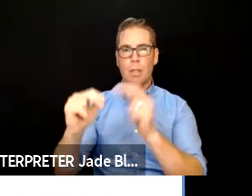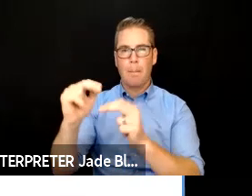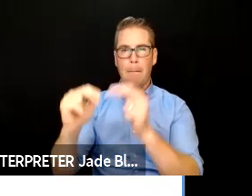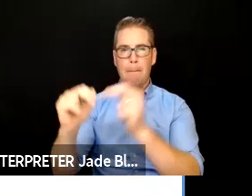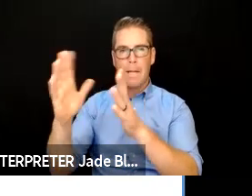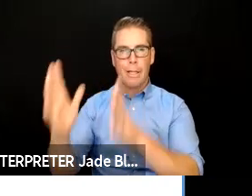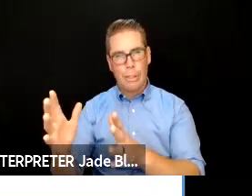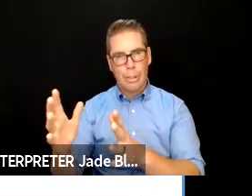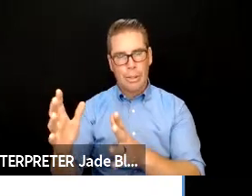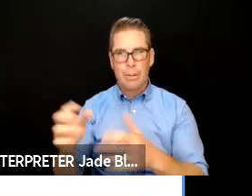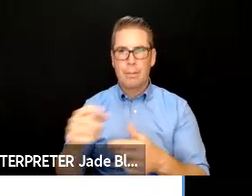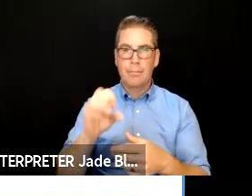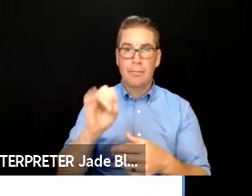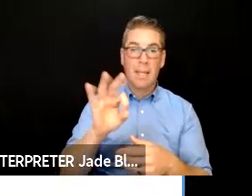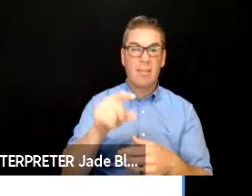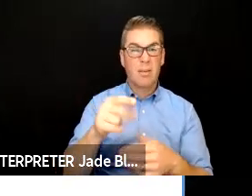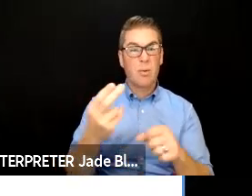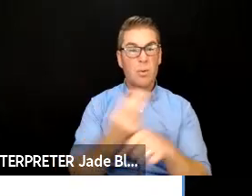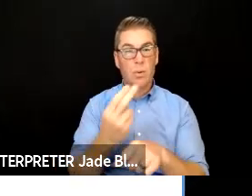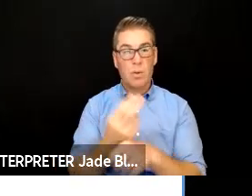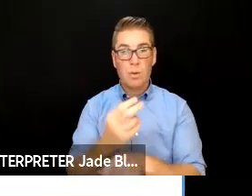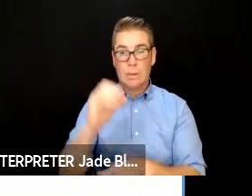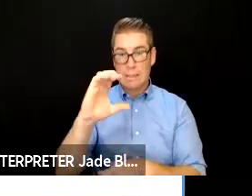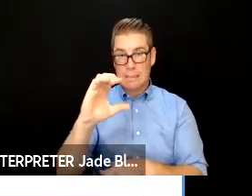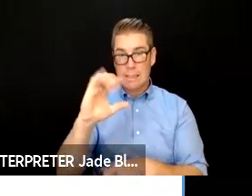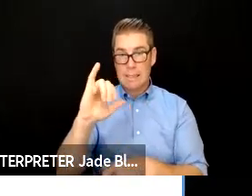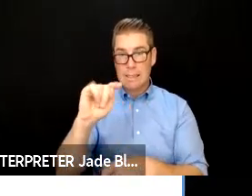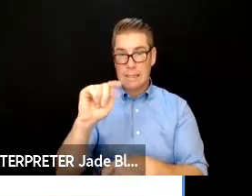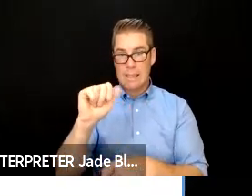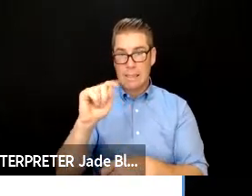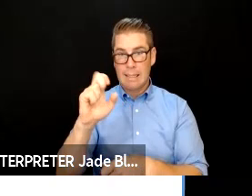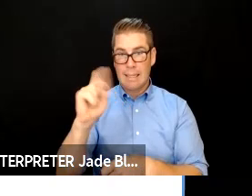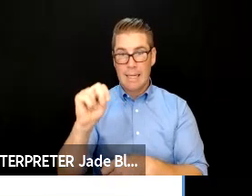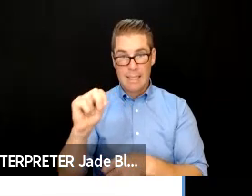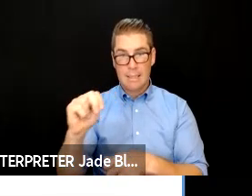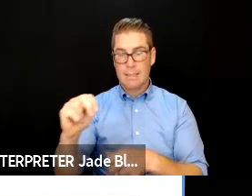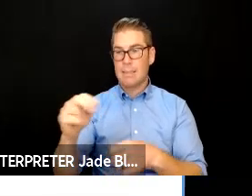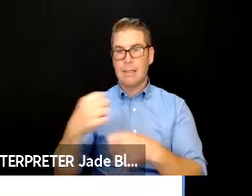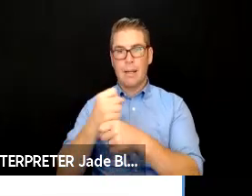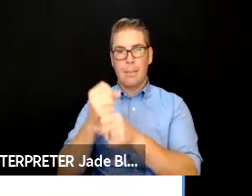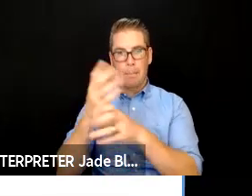Sally Potter: Citation generator or a citation builder. This is kind of the same thing. So